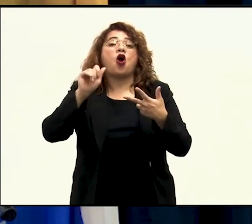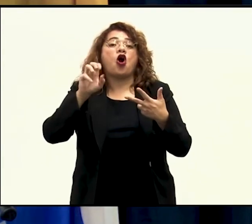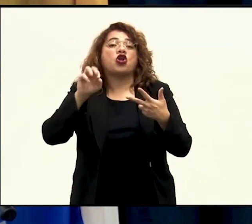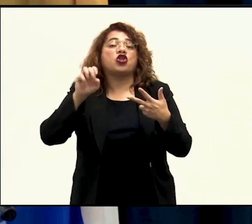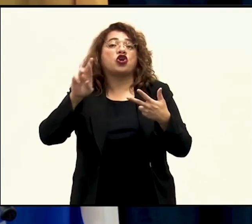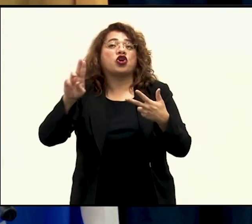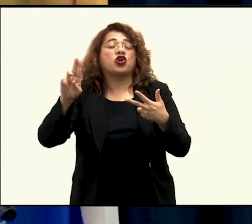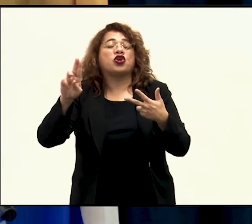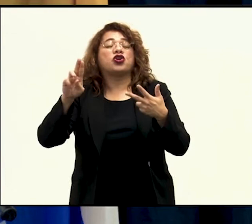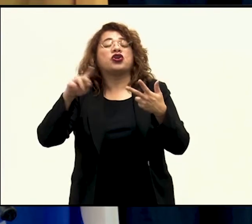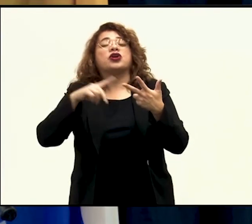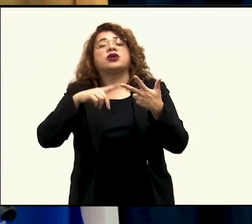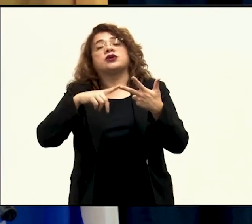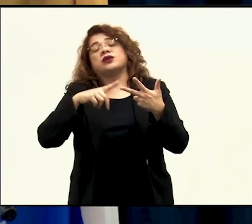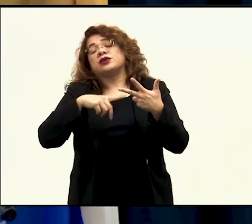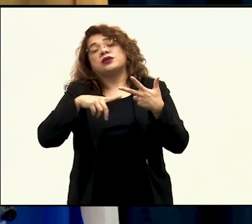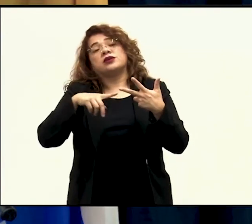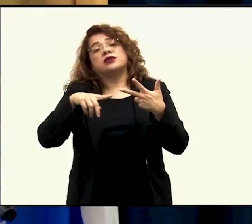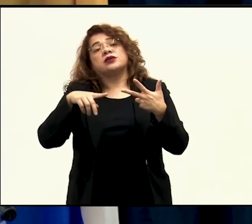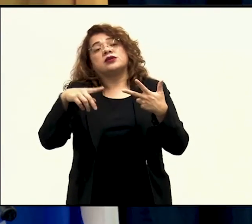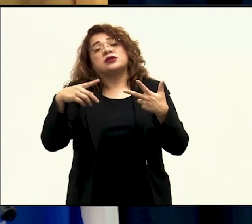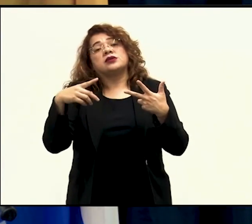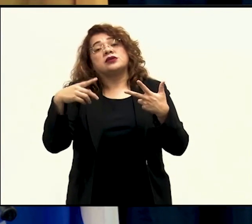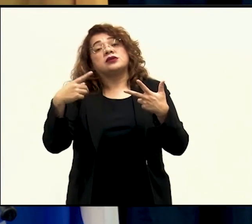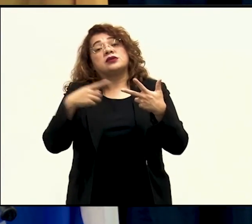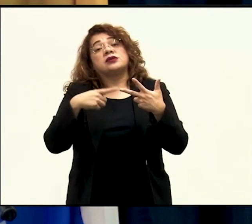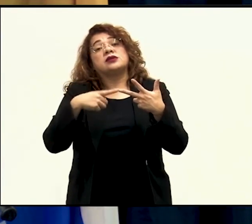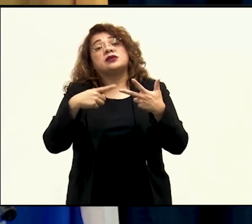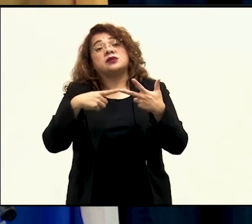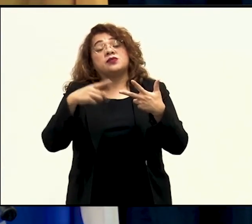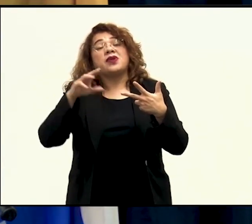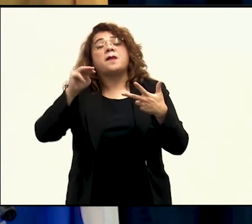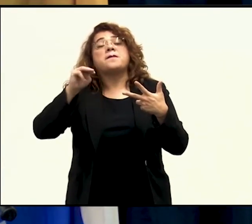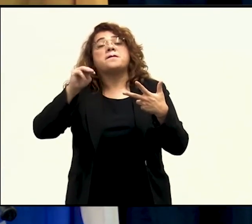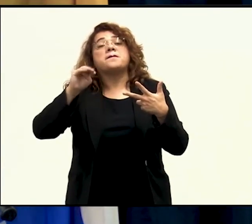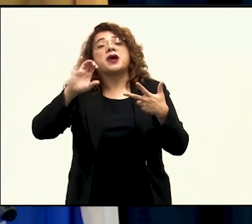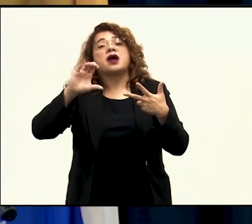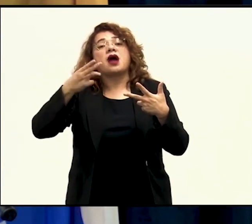and Fridays, and Houghton is Wednesdays and Saturdays and we have a lot of information out about what, when those are.